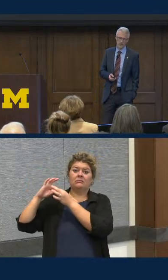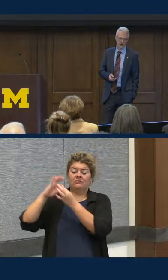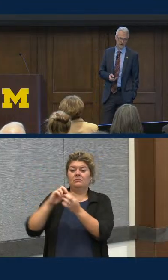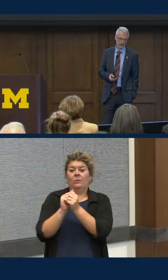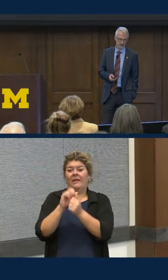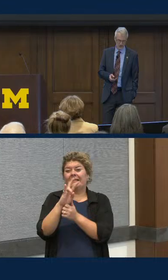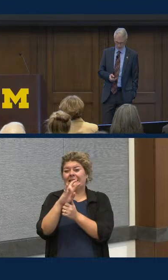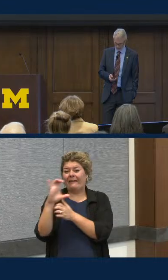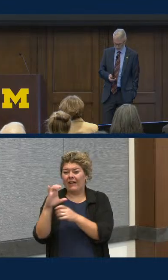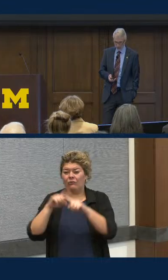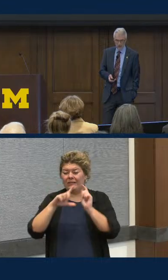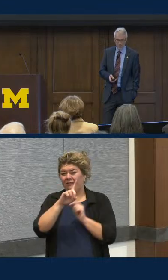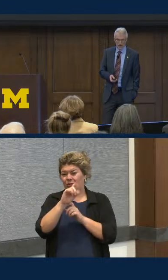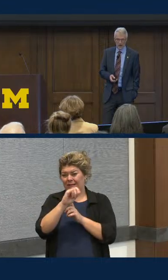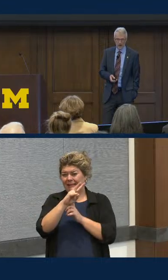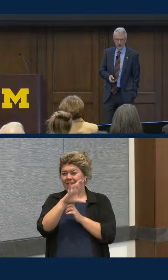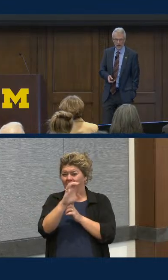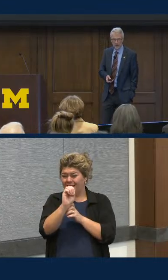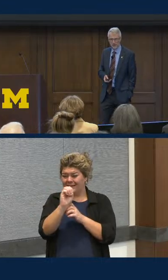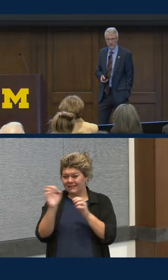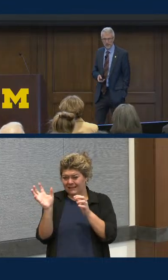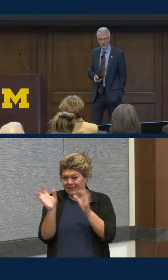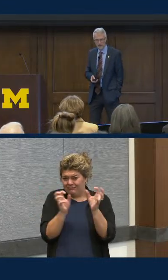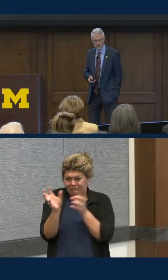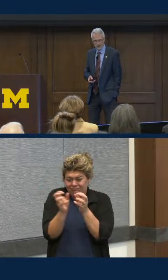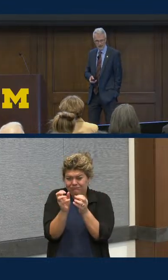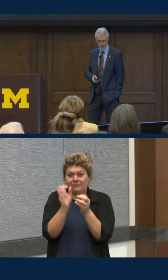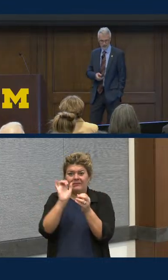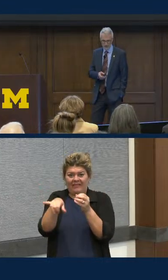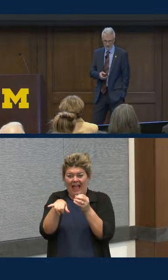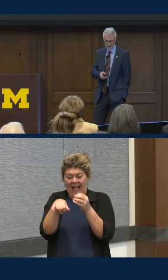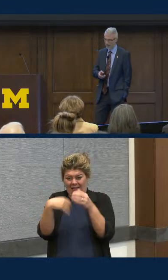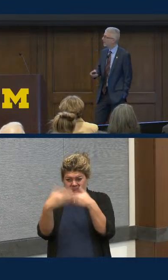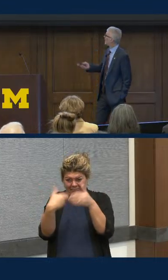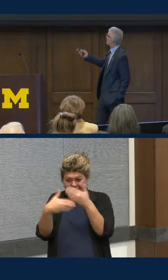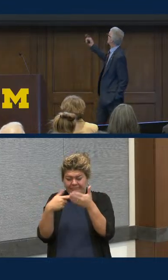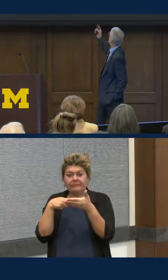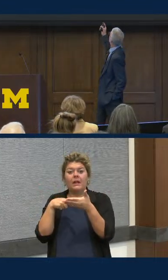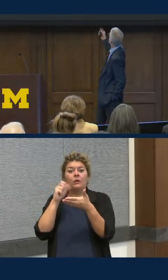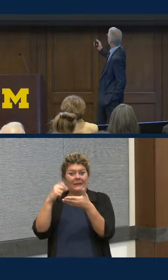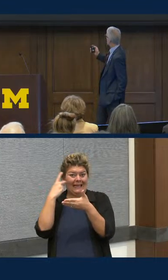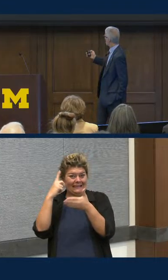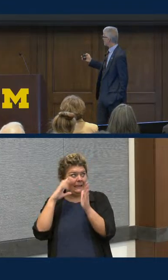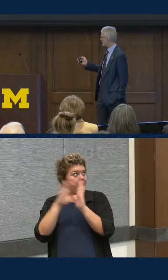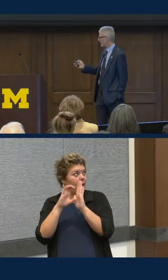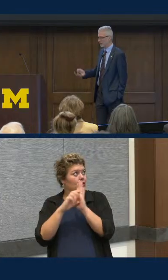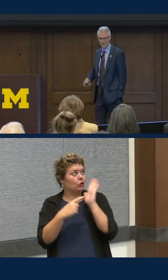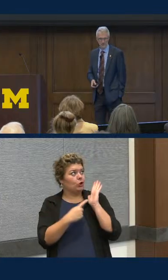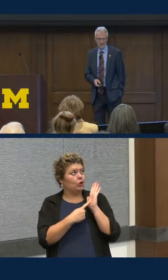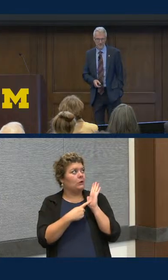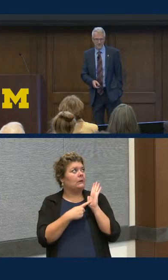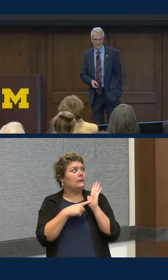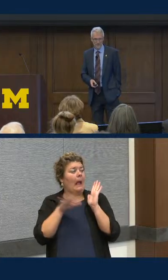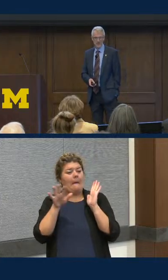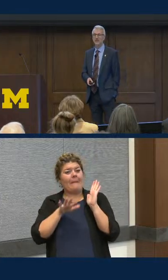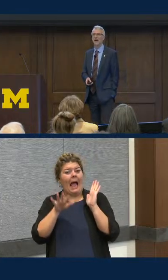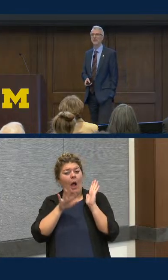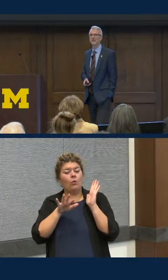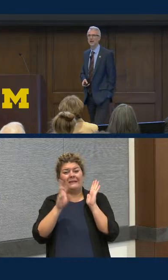And you can see here that about